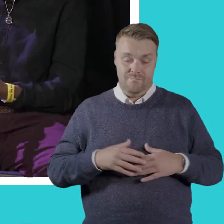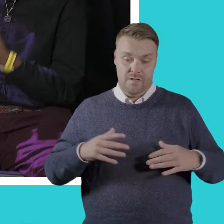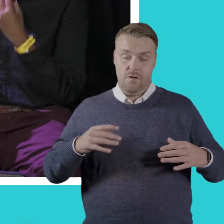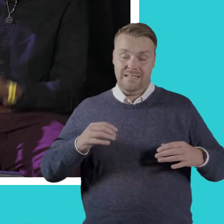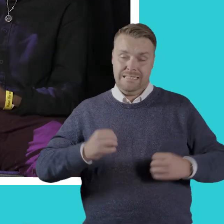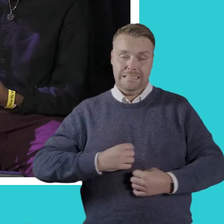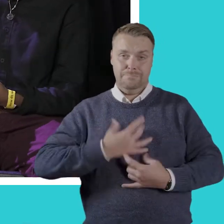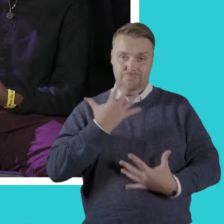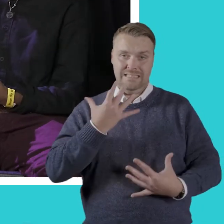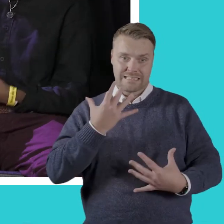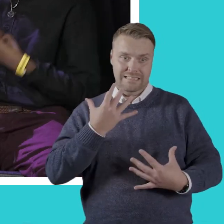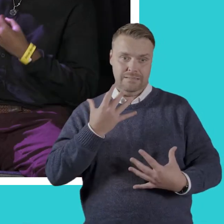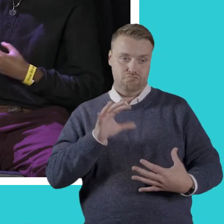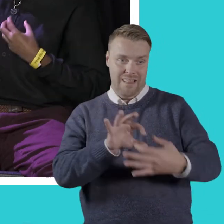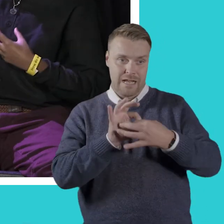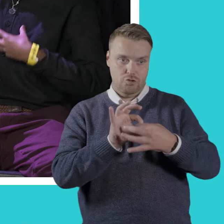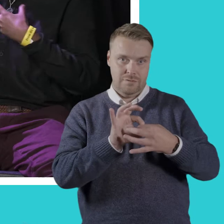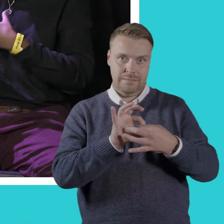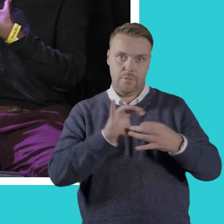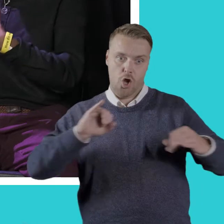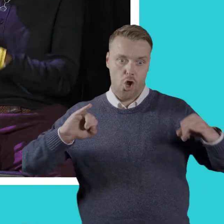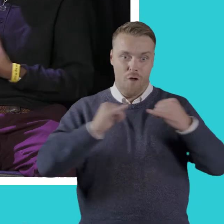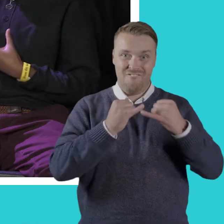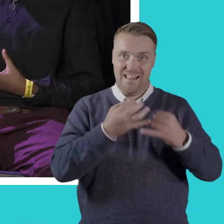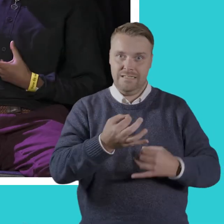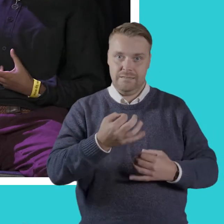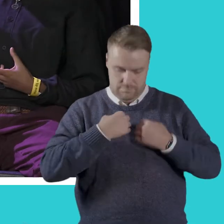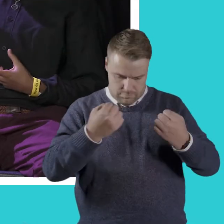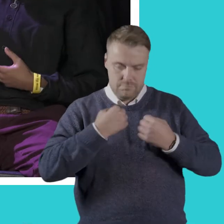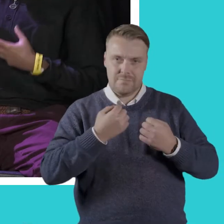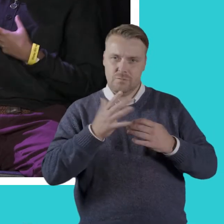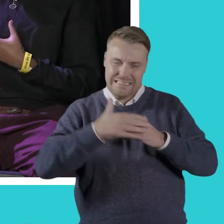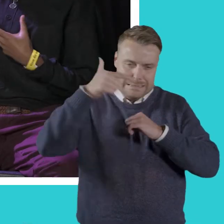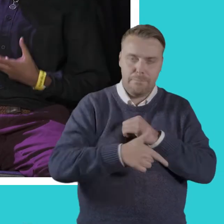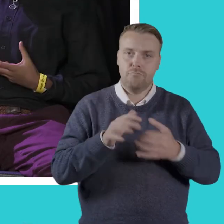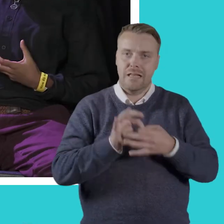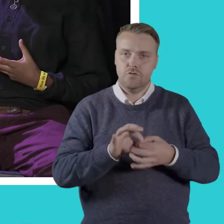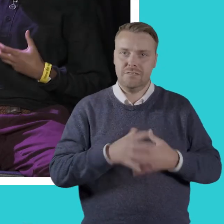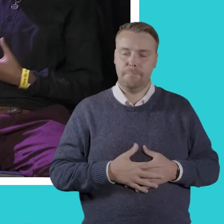asking it to deepen. You know asking us to show up more wholly as ourselves and actually naming what